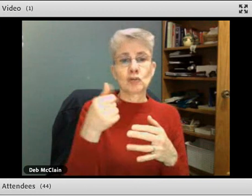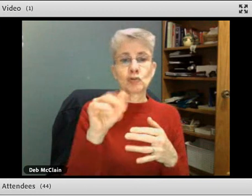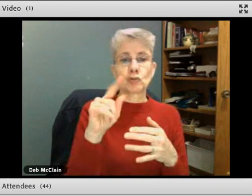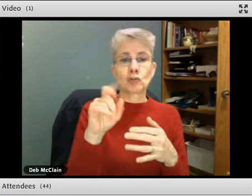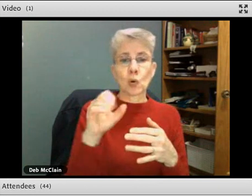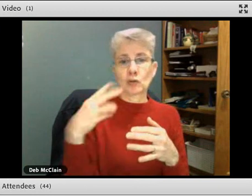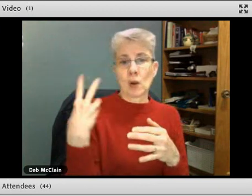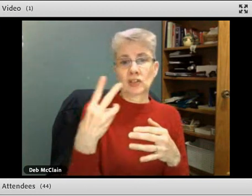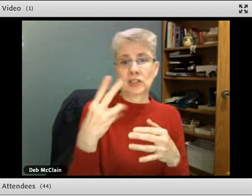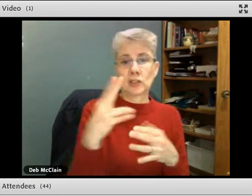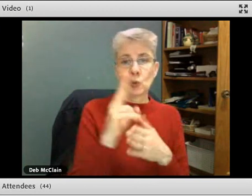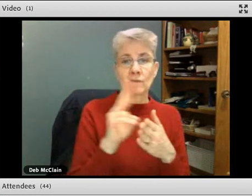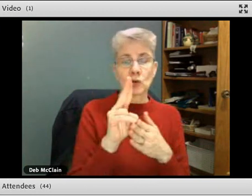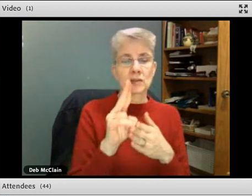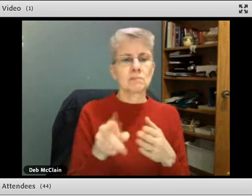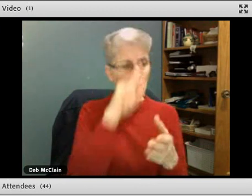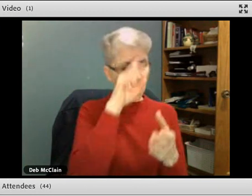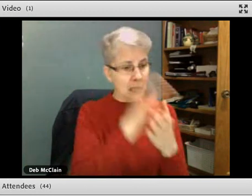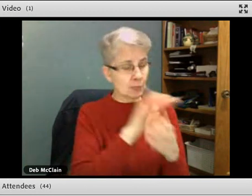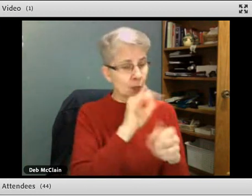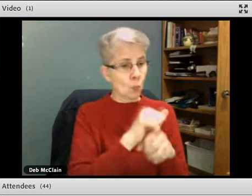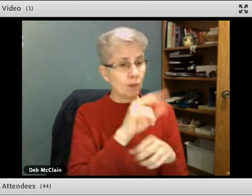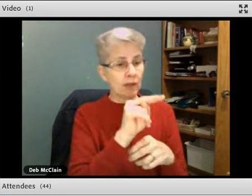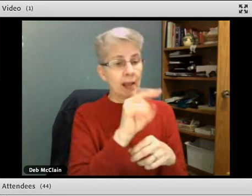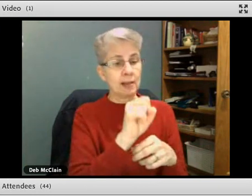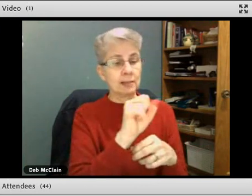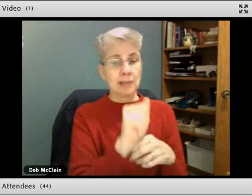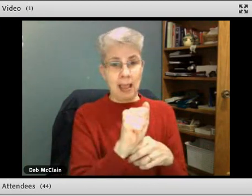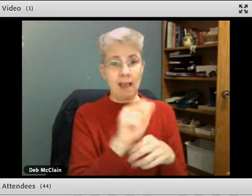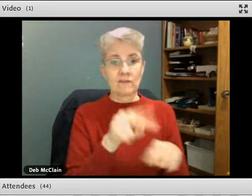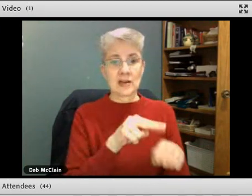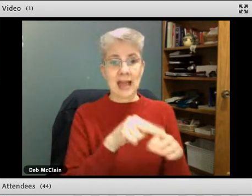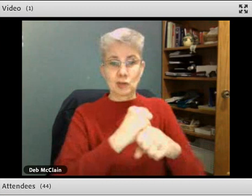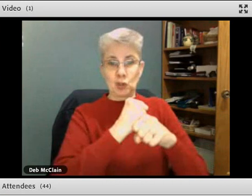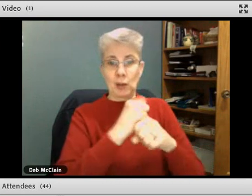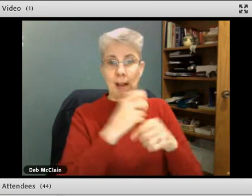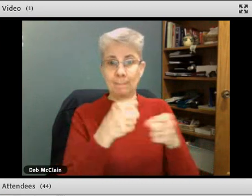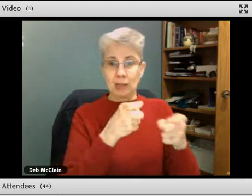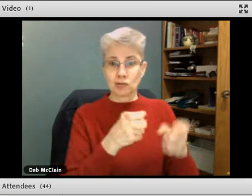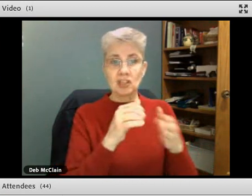Her husband was working for the NSA, for the National Security Administration, at the time.